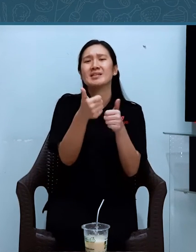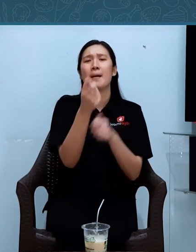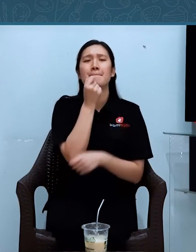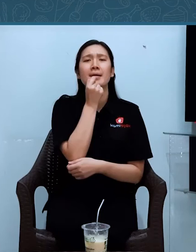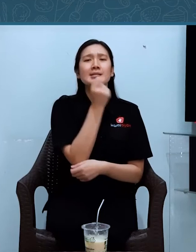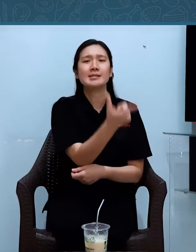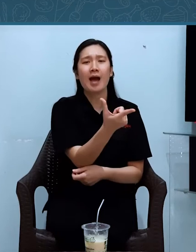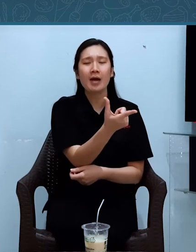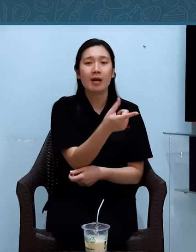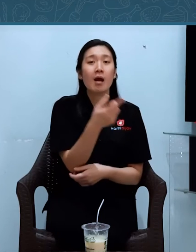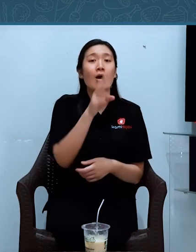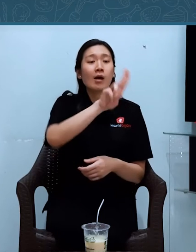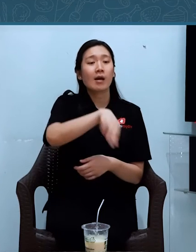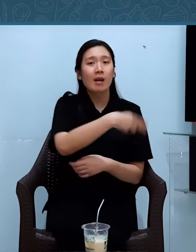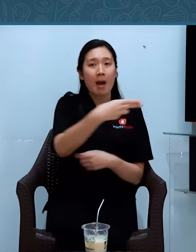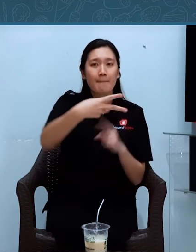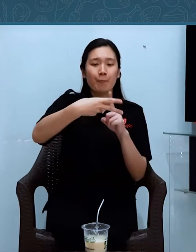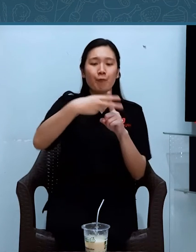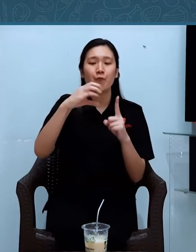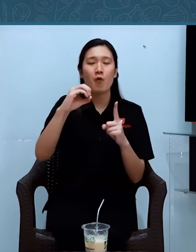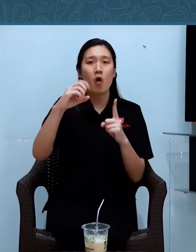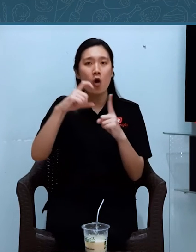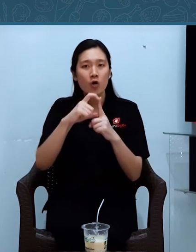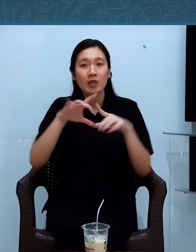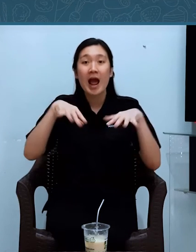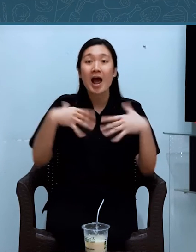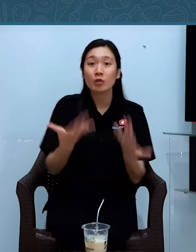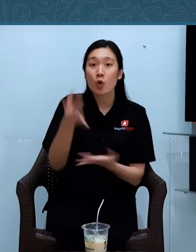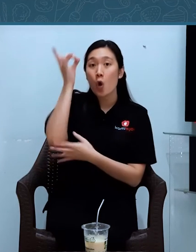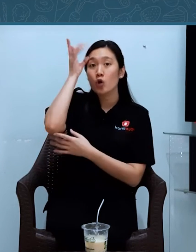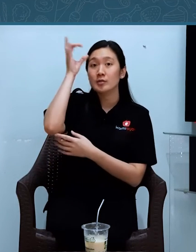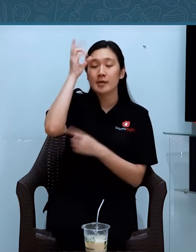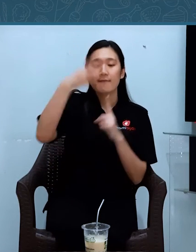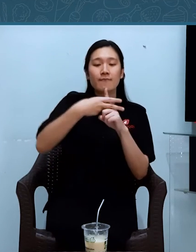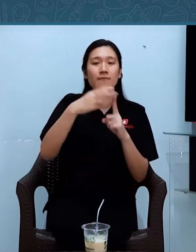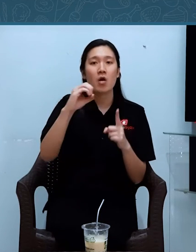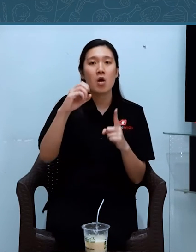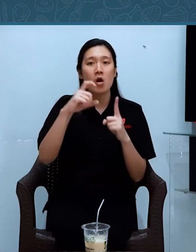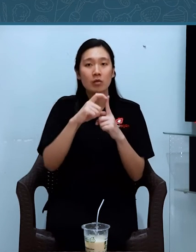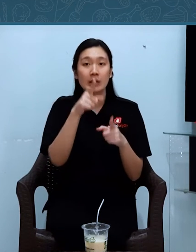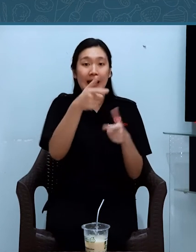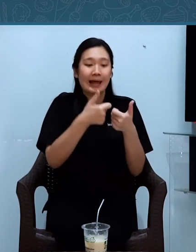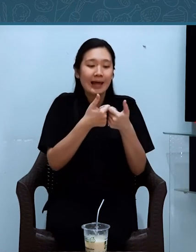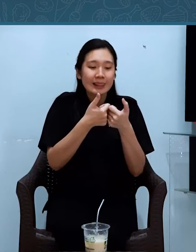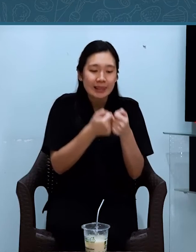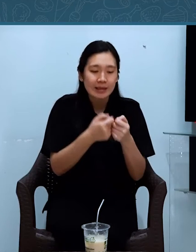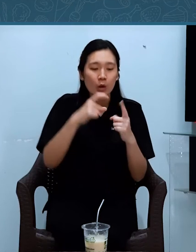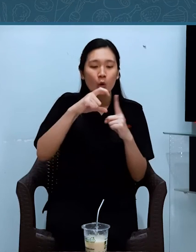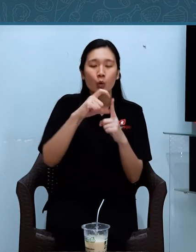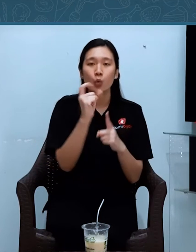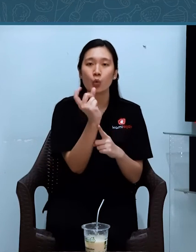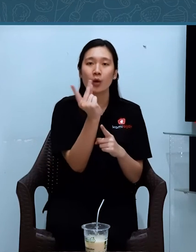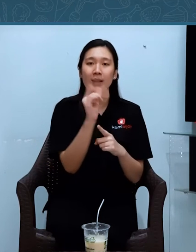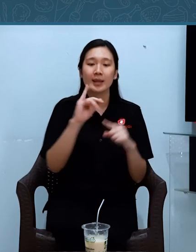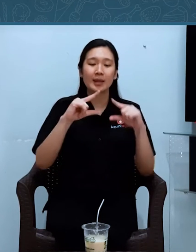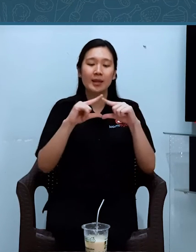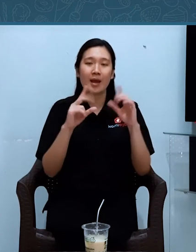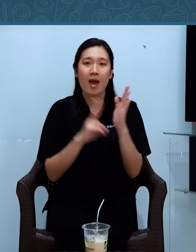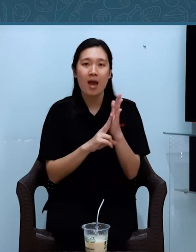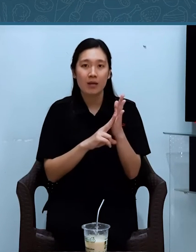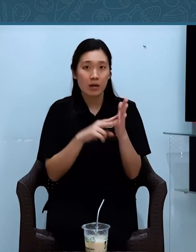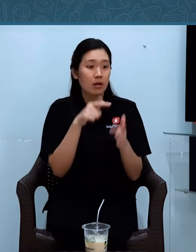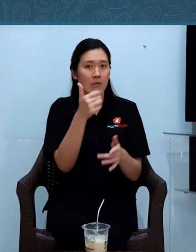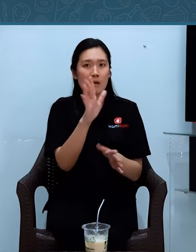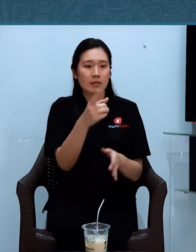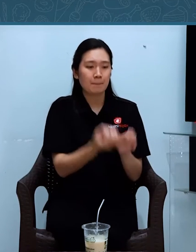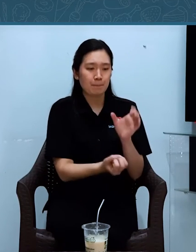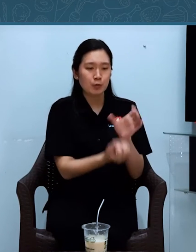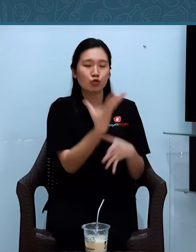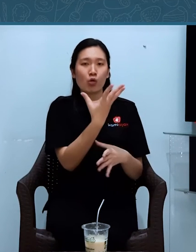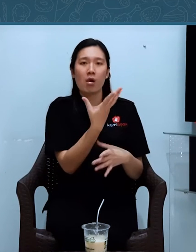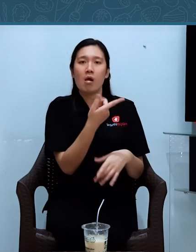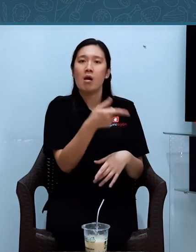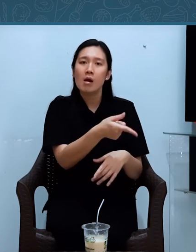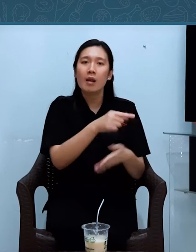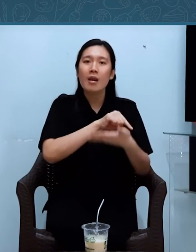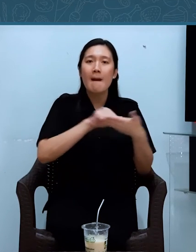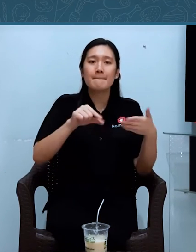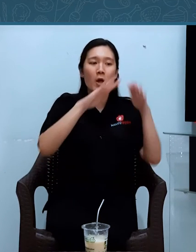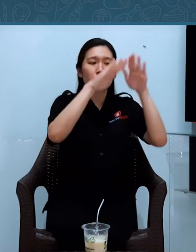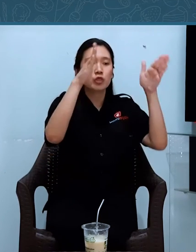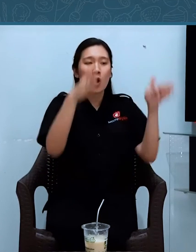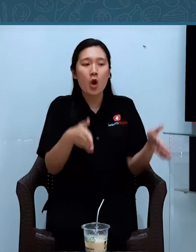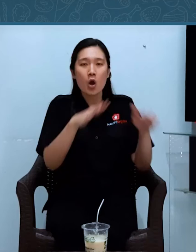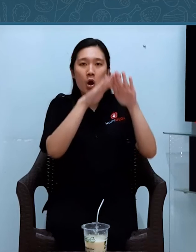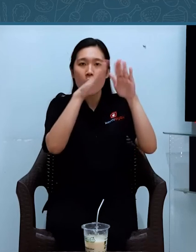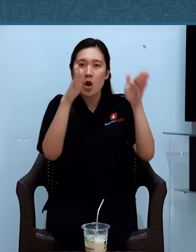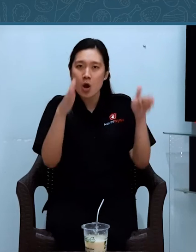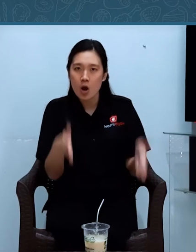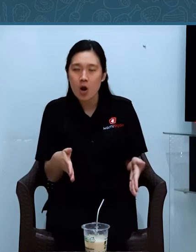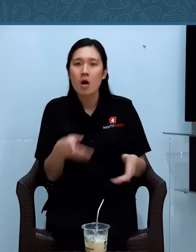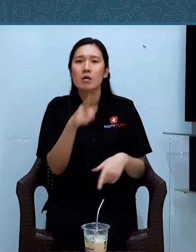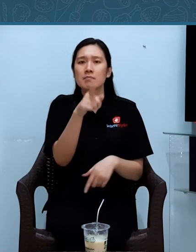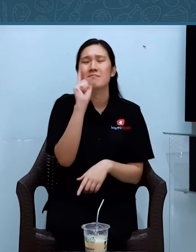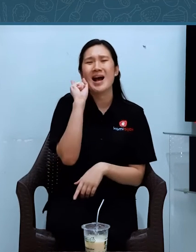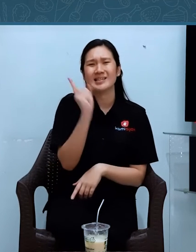Can order on GrabFood or GoFood, type "durian" and later appear the names of the stores.